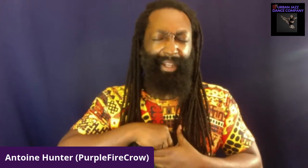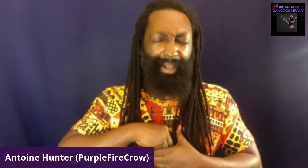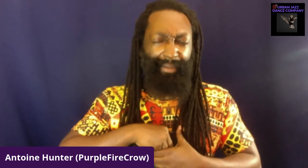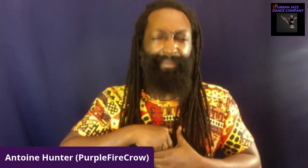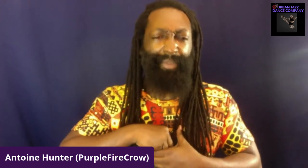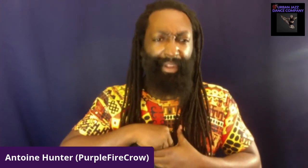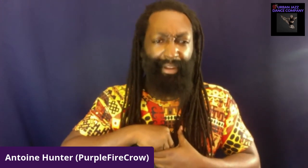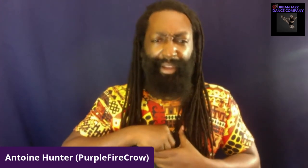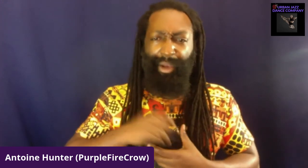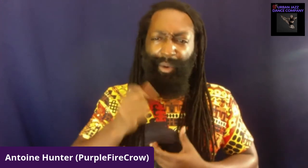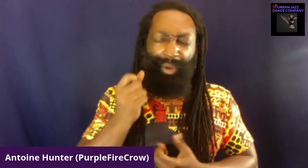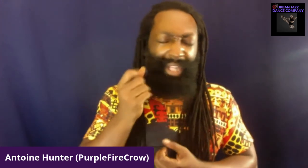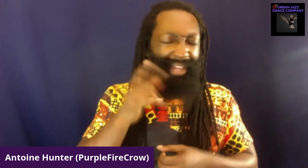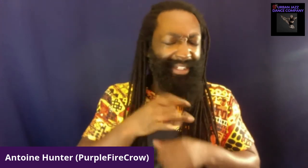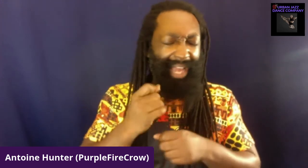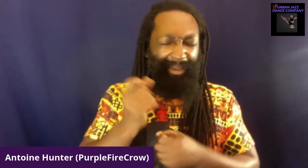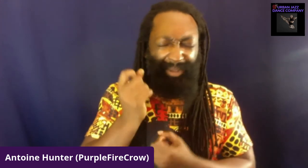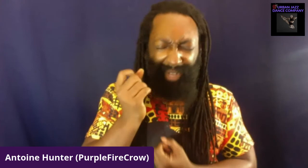You are gonna feel something wake up inside of you.